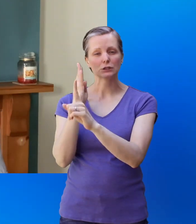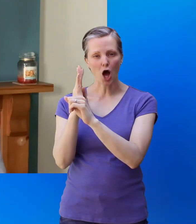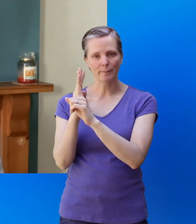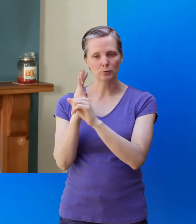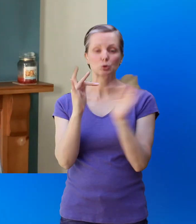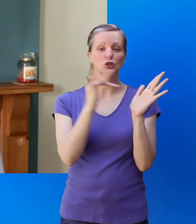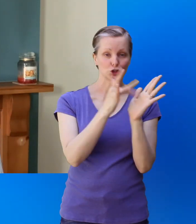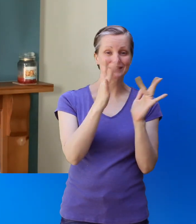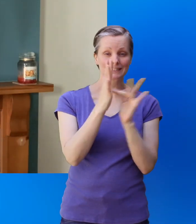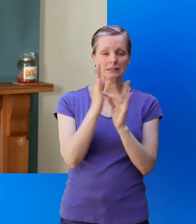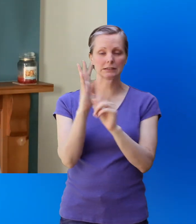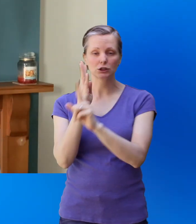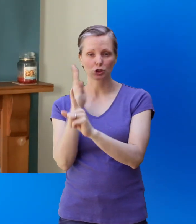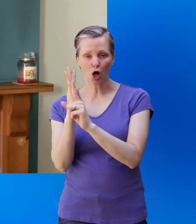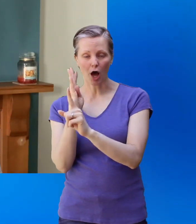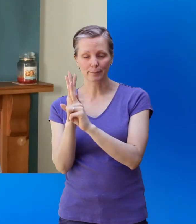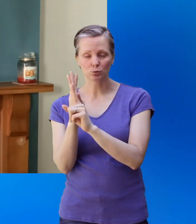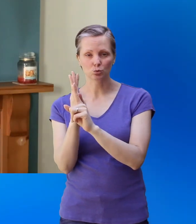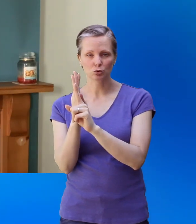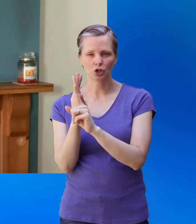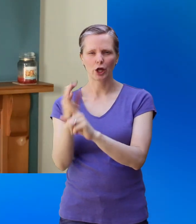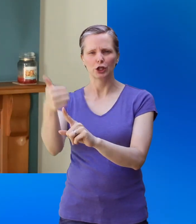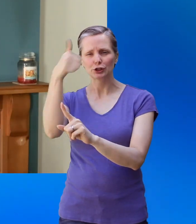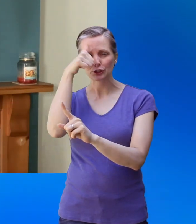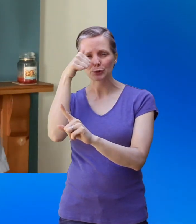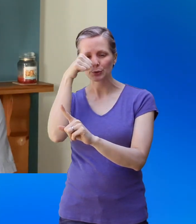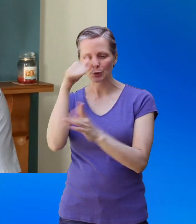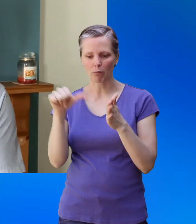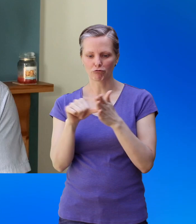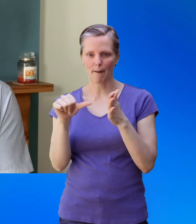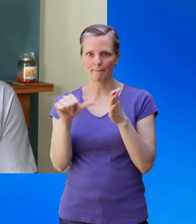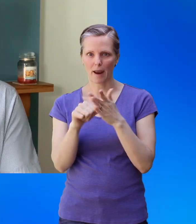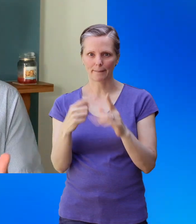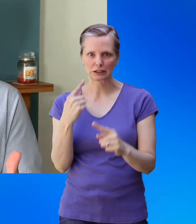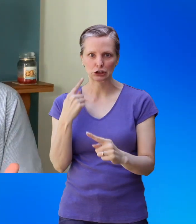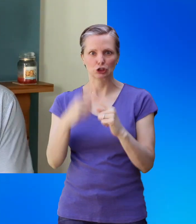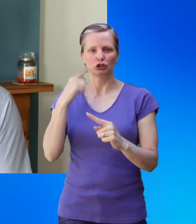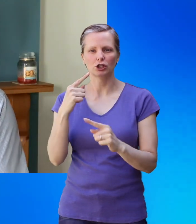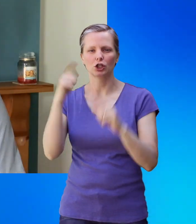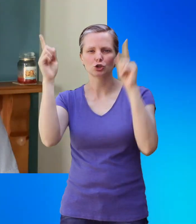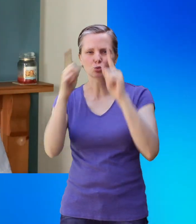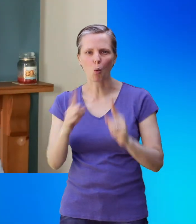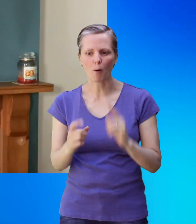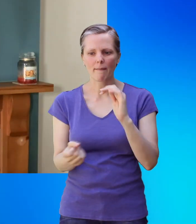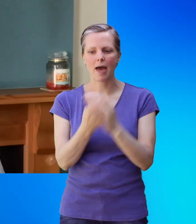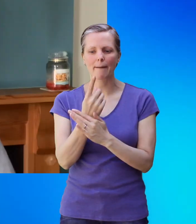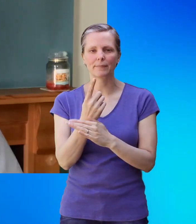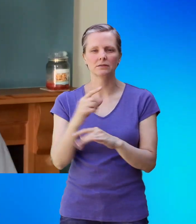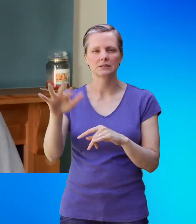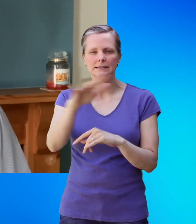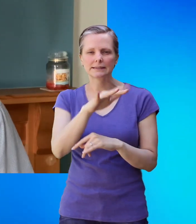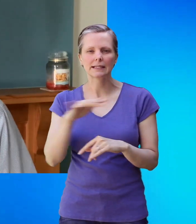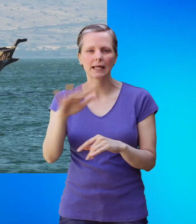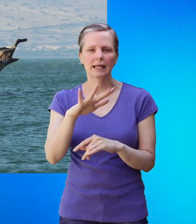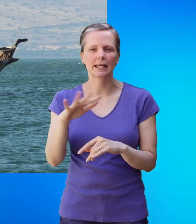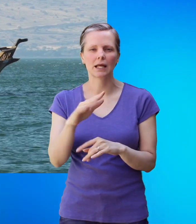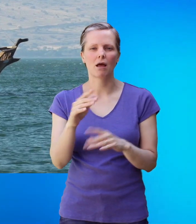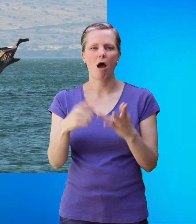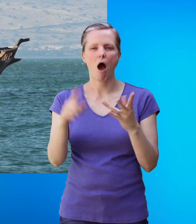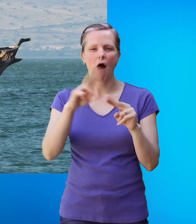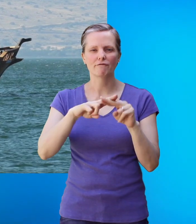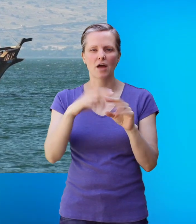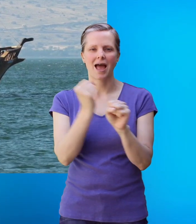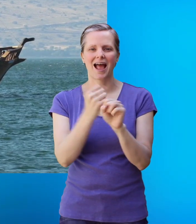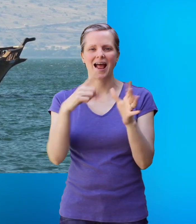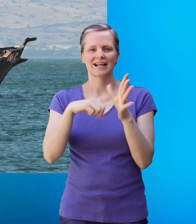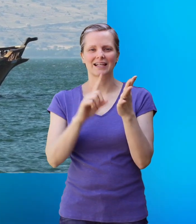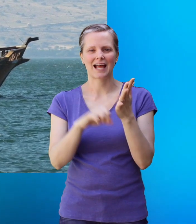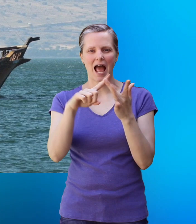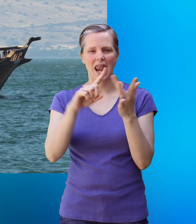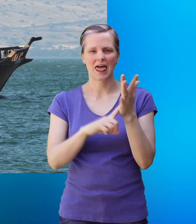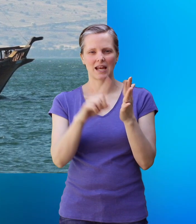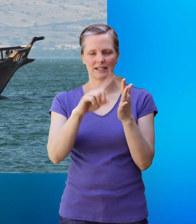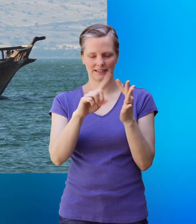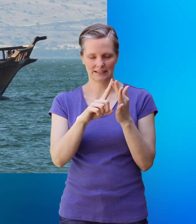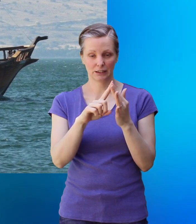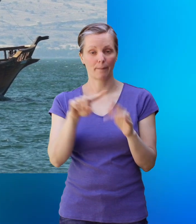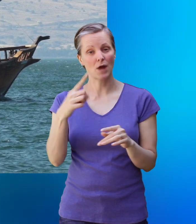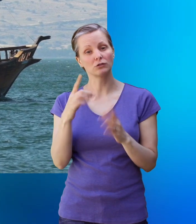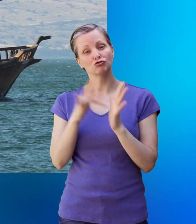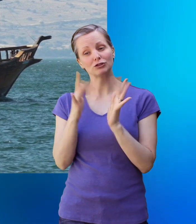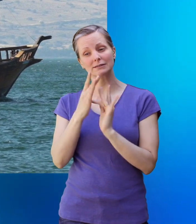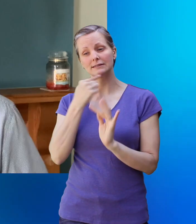But when Jesus said, "Let's jump in the boats and head across to the other side." It was